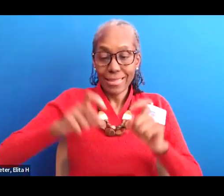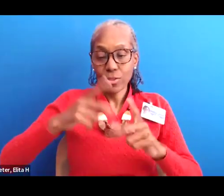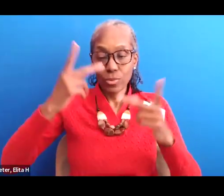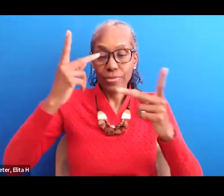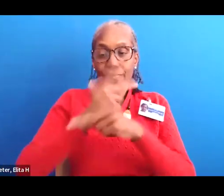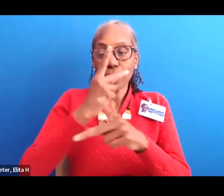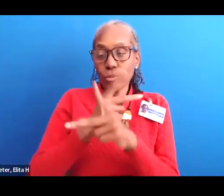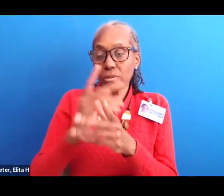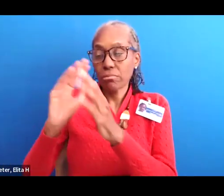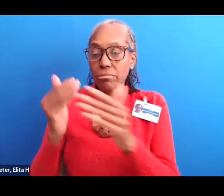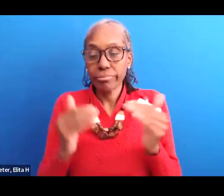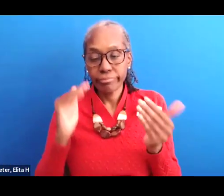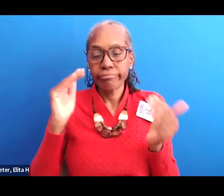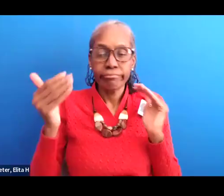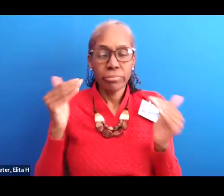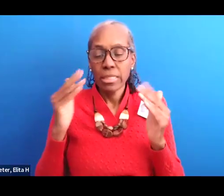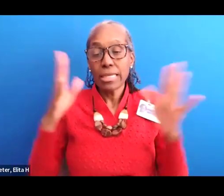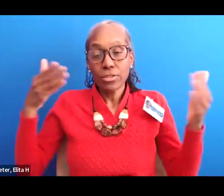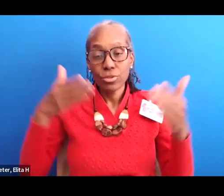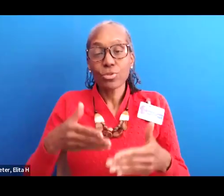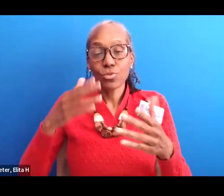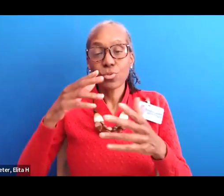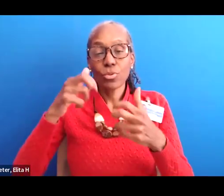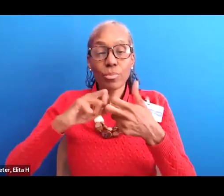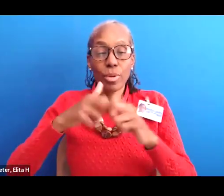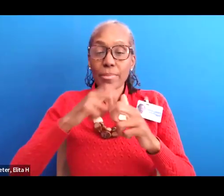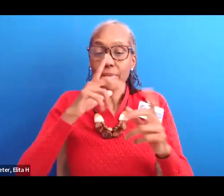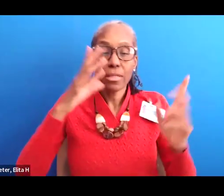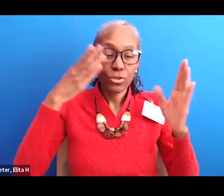You can control the problem and not just treat the symptoms.